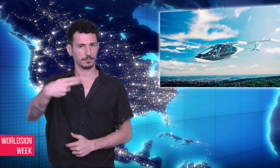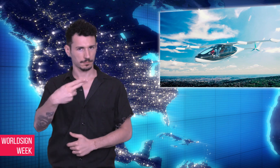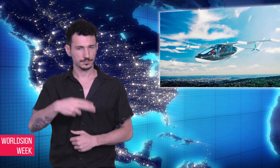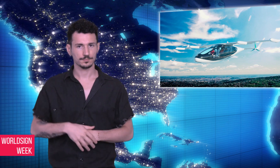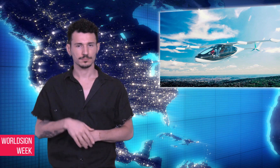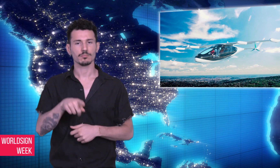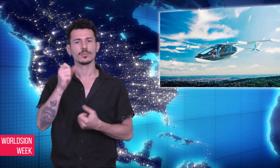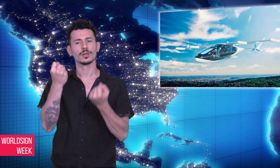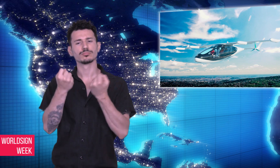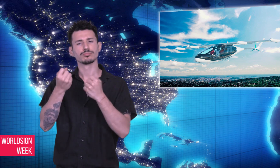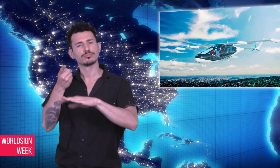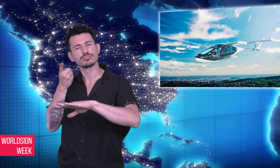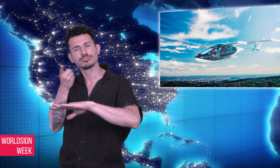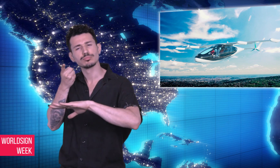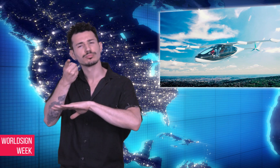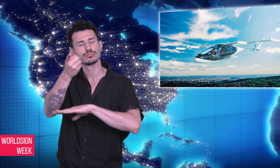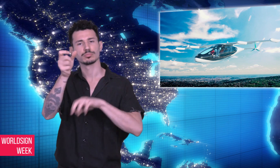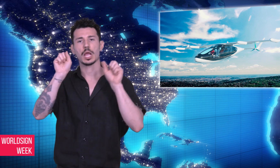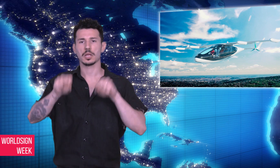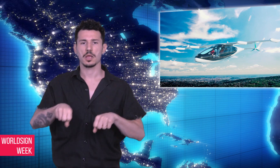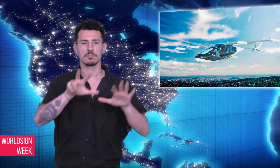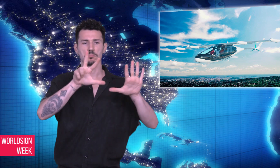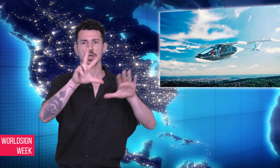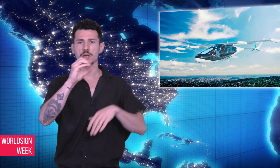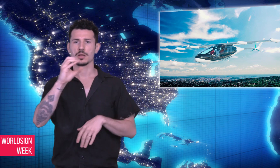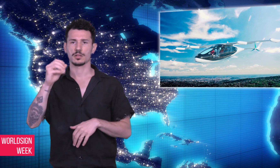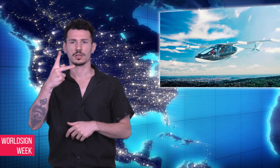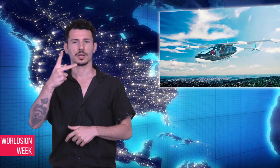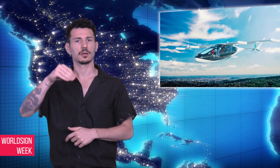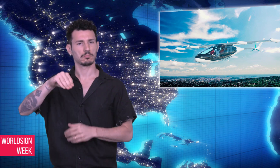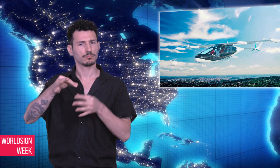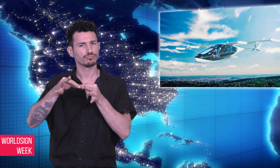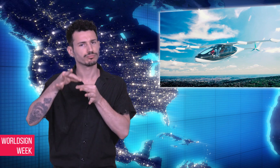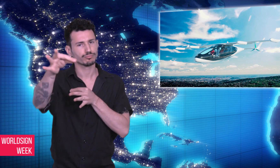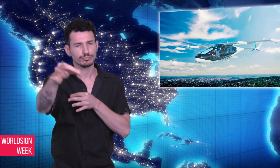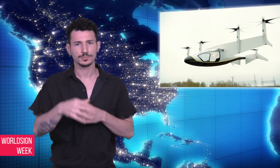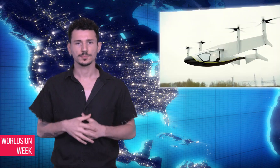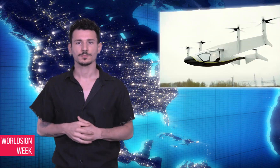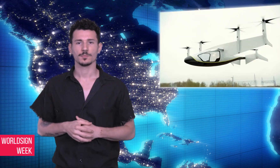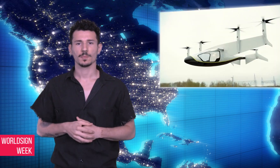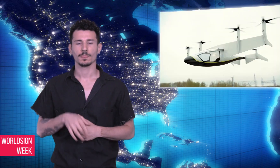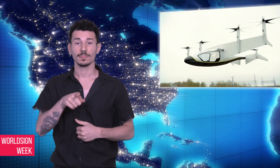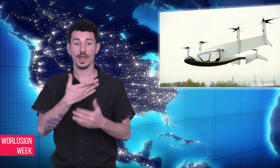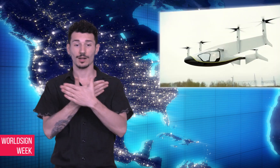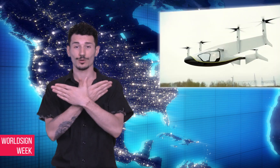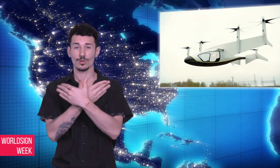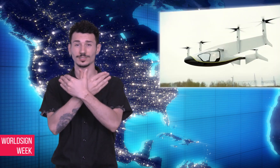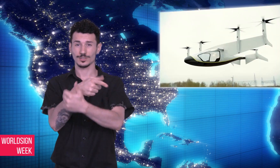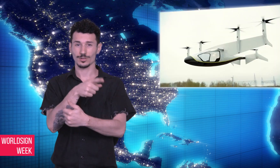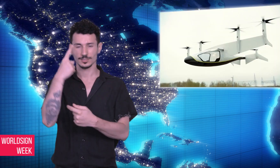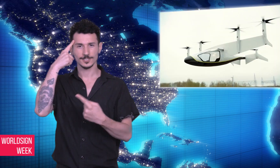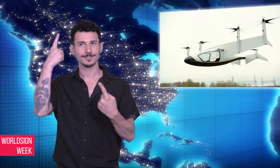km. The company expects to produce vehicles in the early 2020’s to be